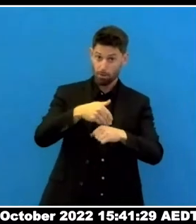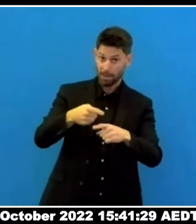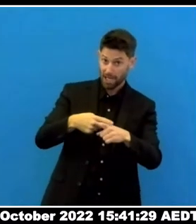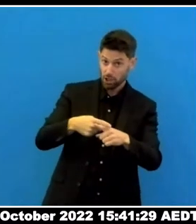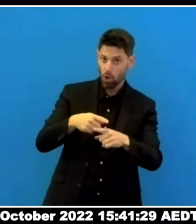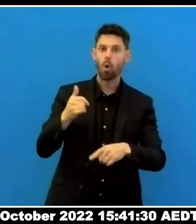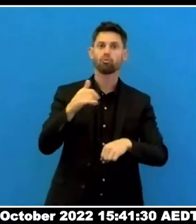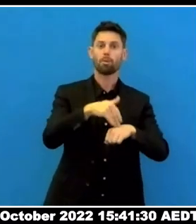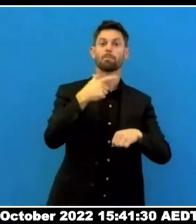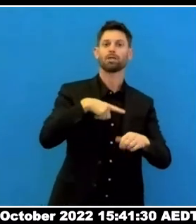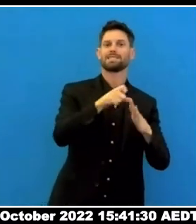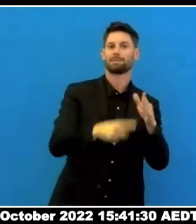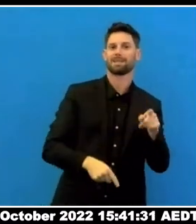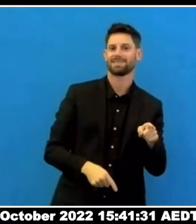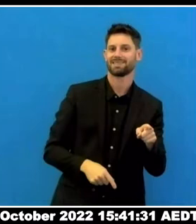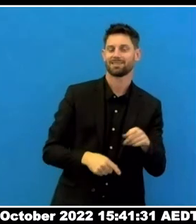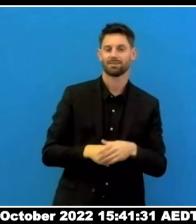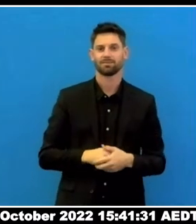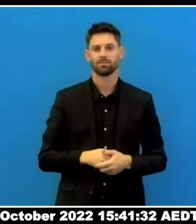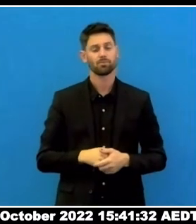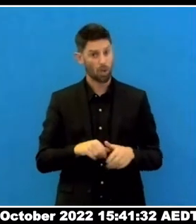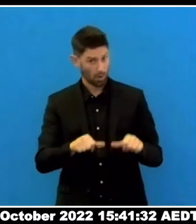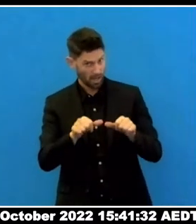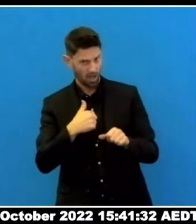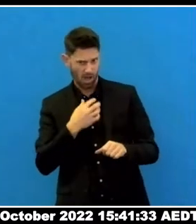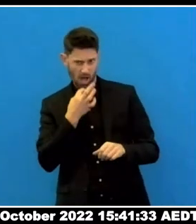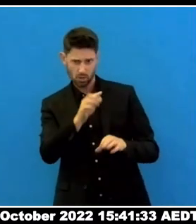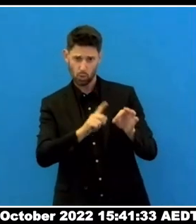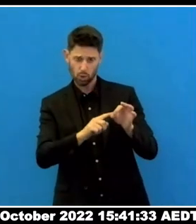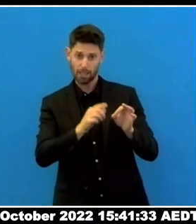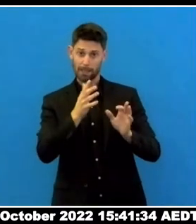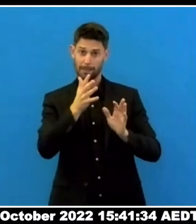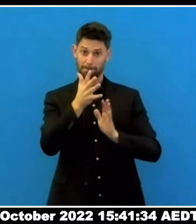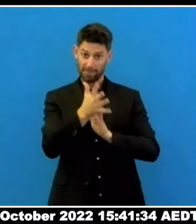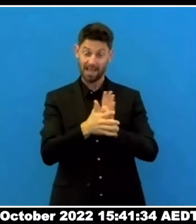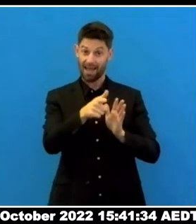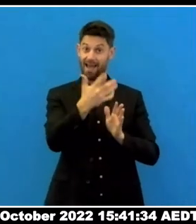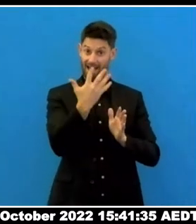Just stopping there. So, the question might be is the learning difficulty the language,